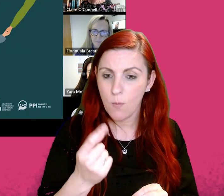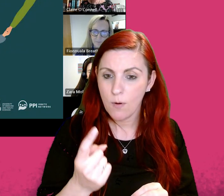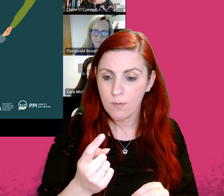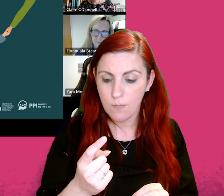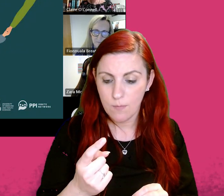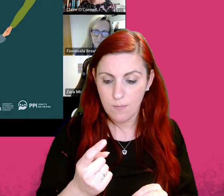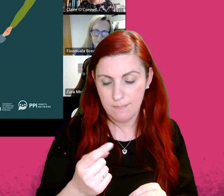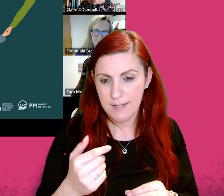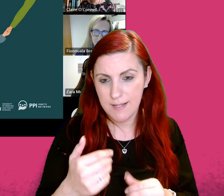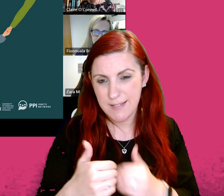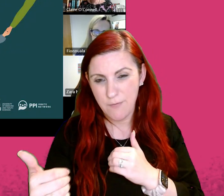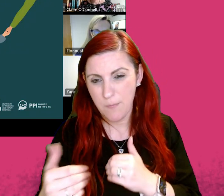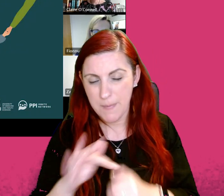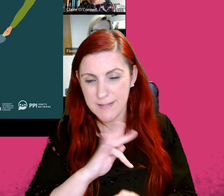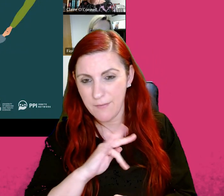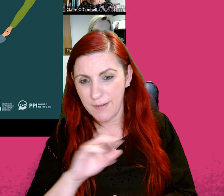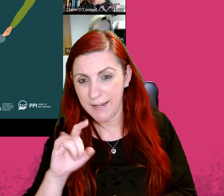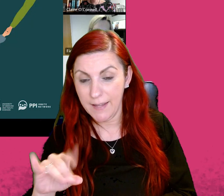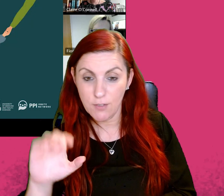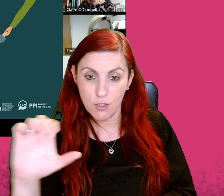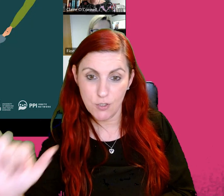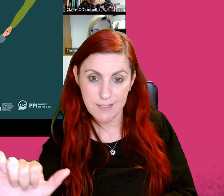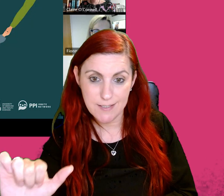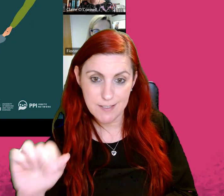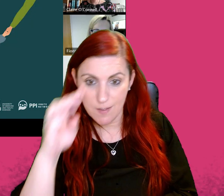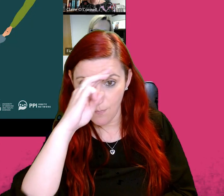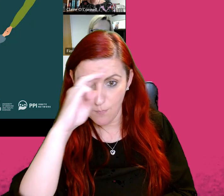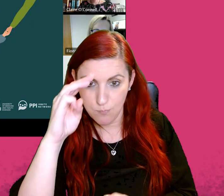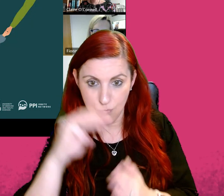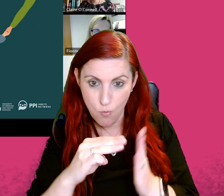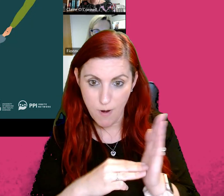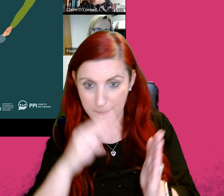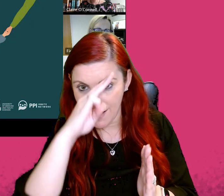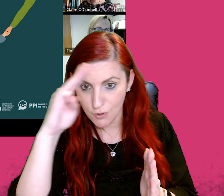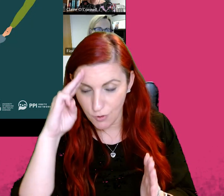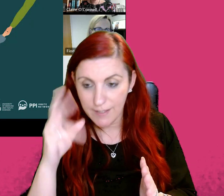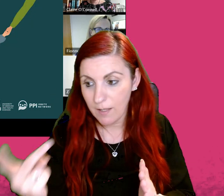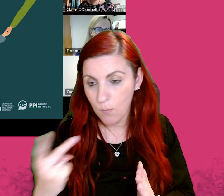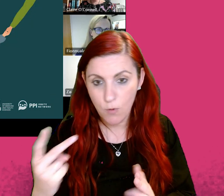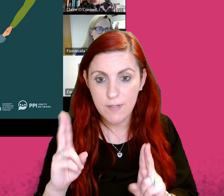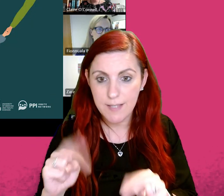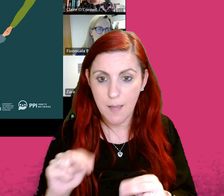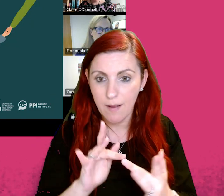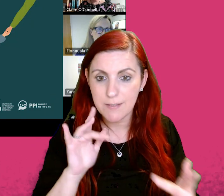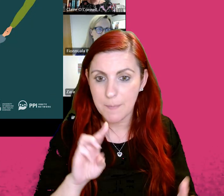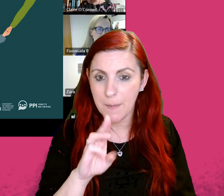rcsi patient public involvement program manager can be contacted at PPI rcsi or if anybody has